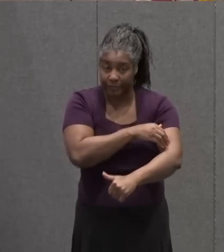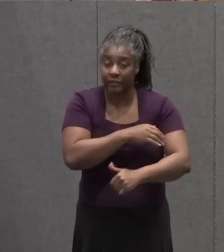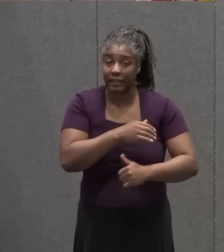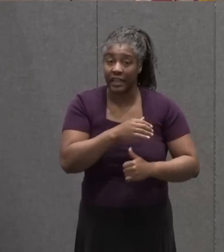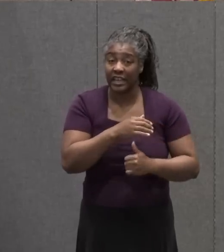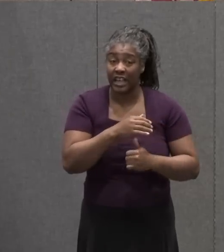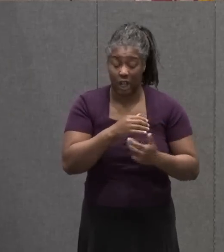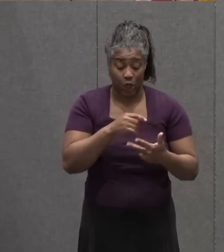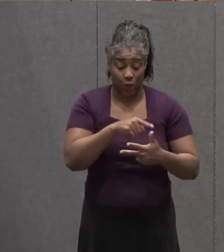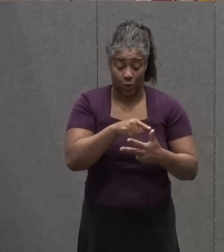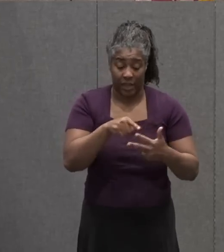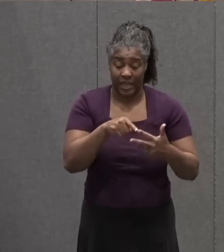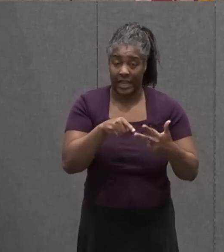I'll count in my head for us.